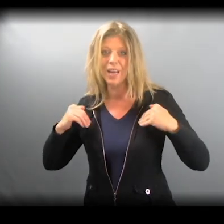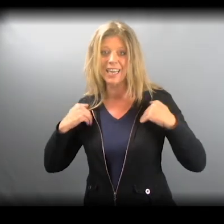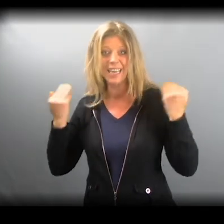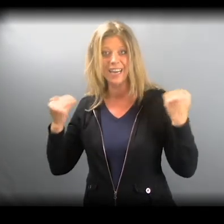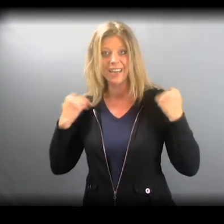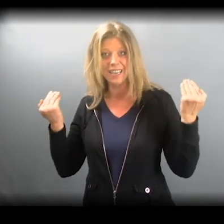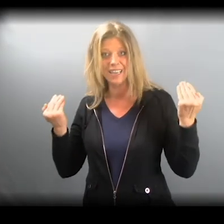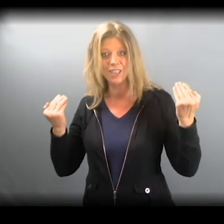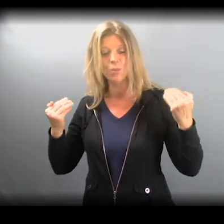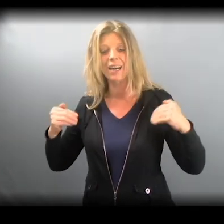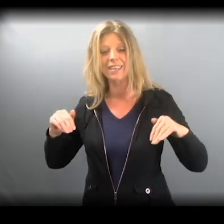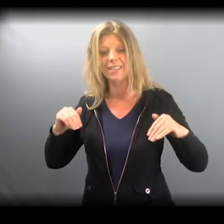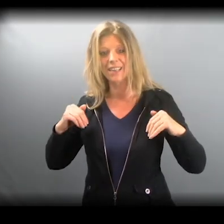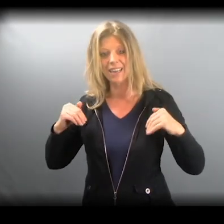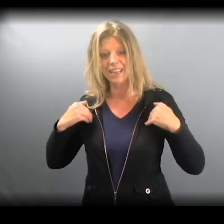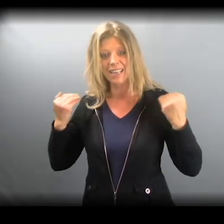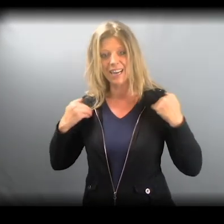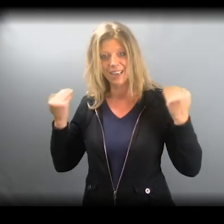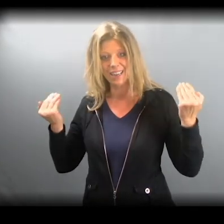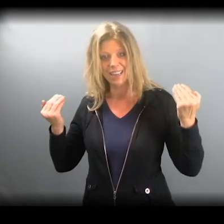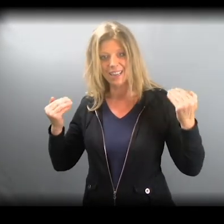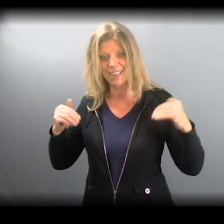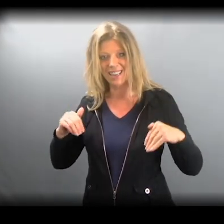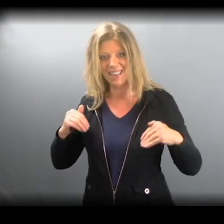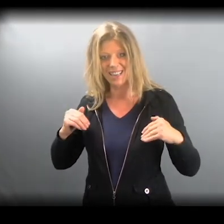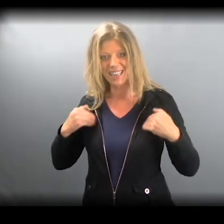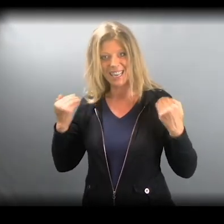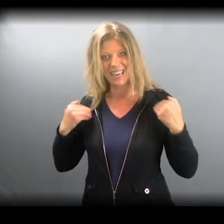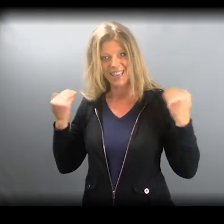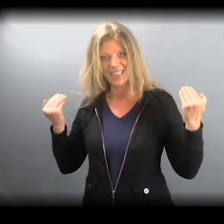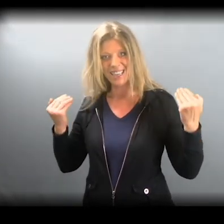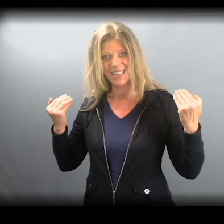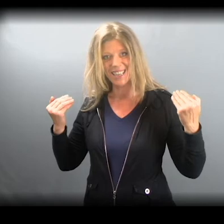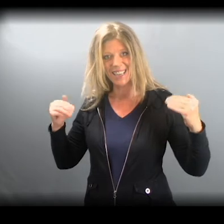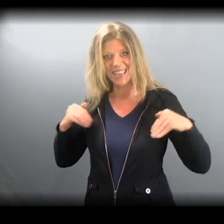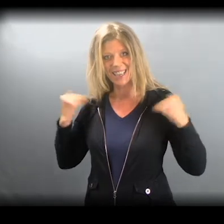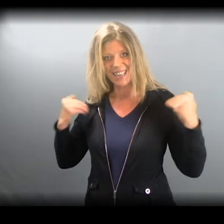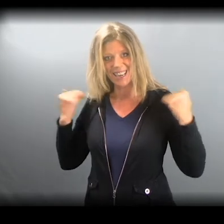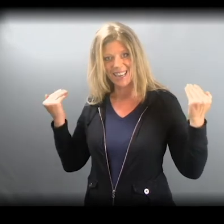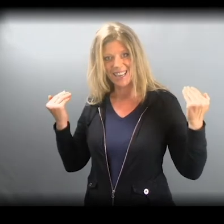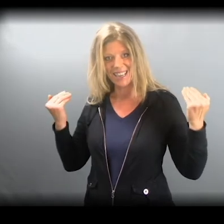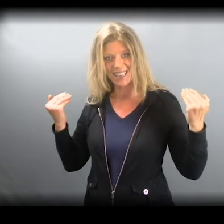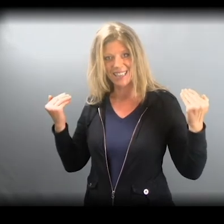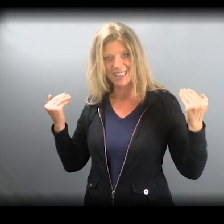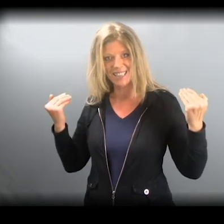YOUNG Twice. YOUNG